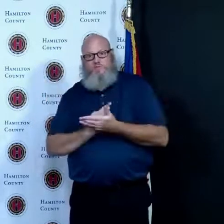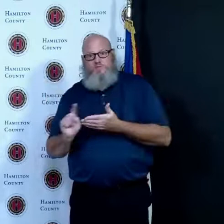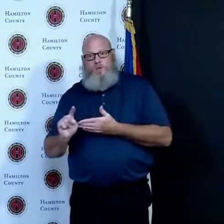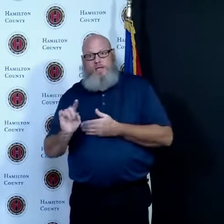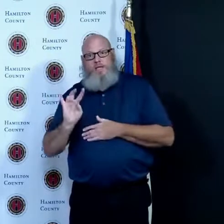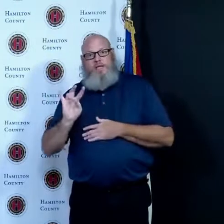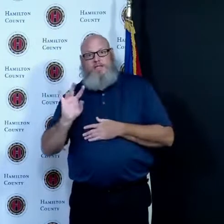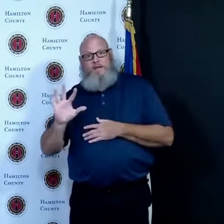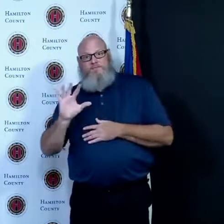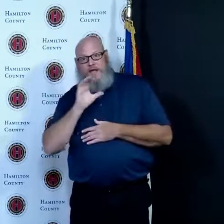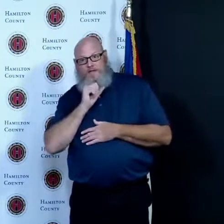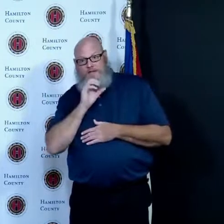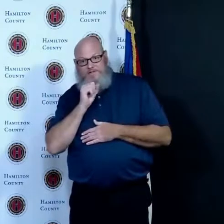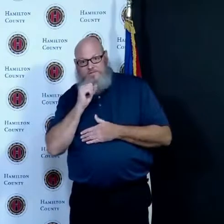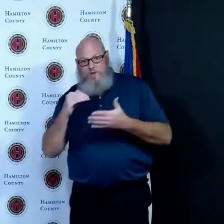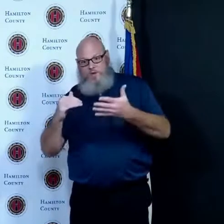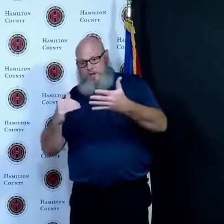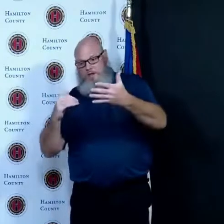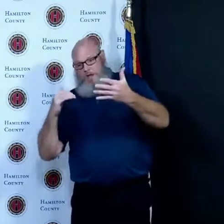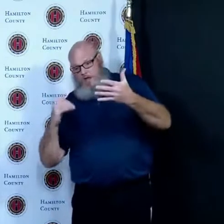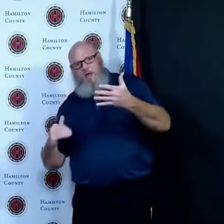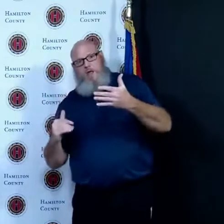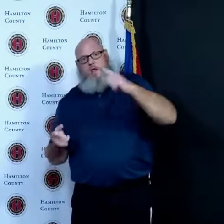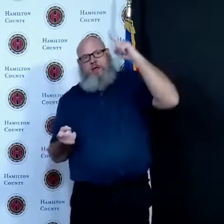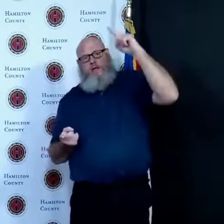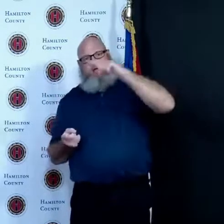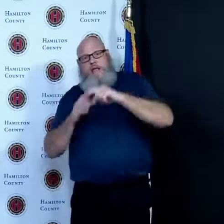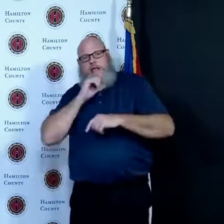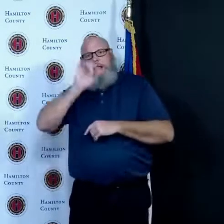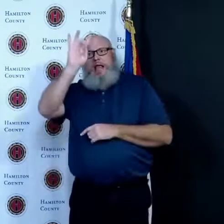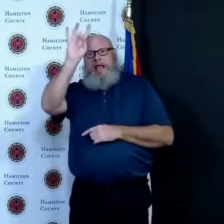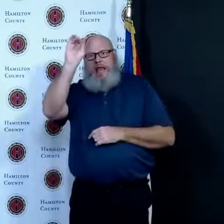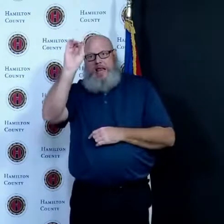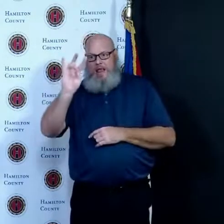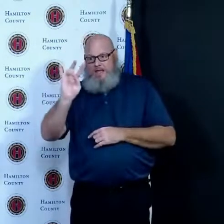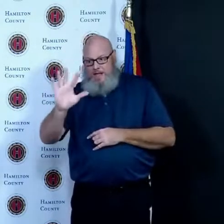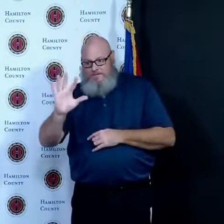desperately to set up these systems to make sure people can get in line and get in the queue